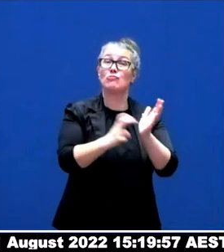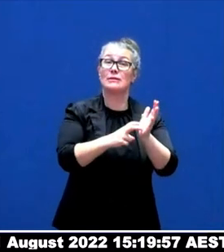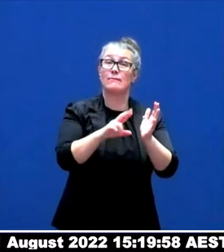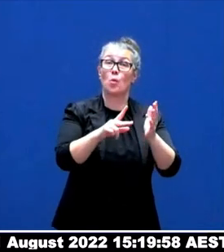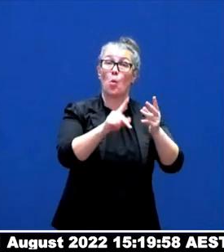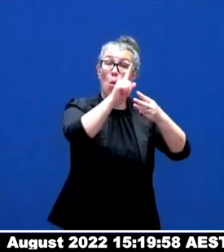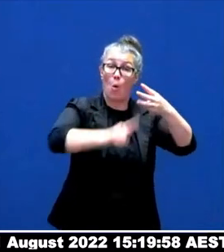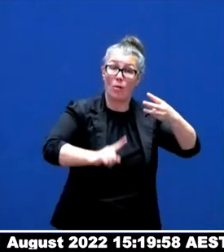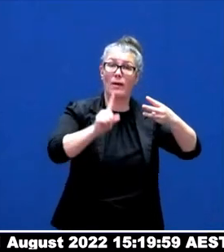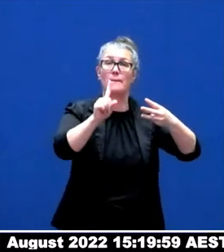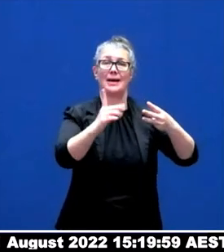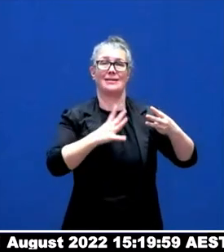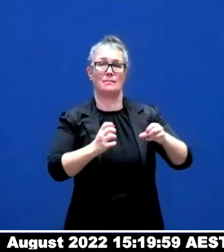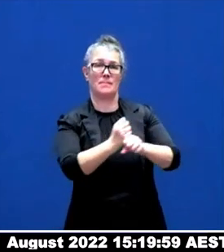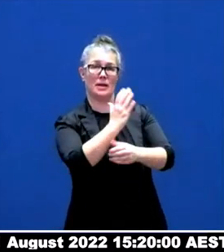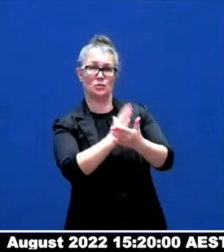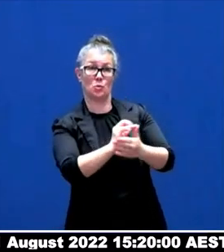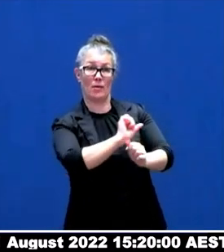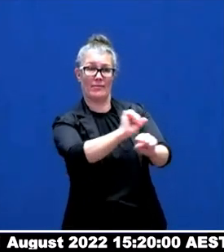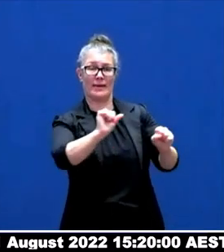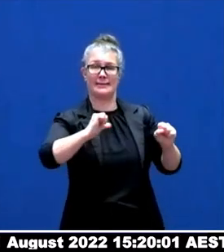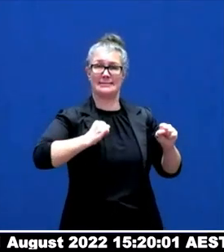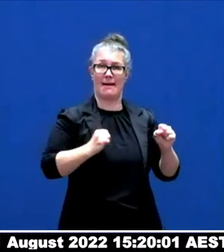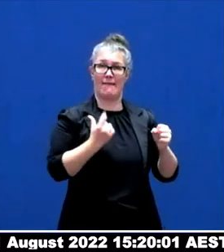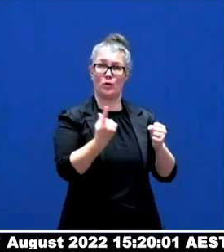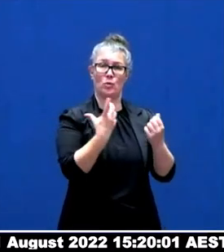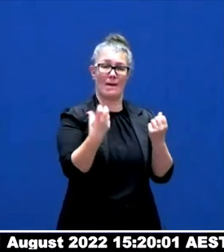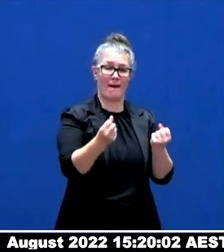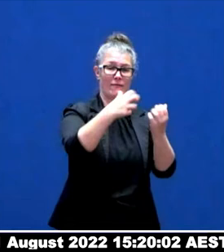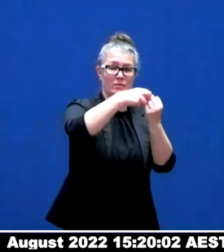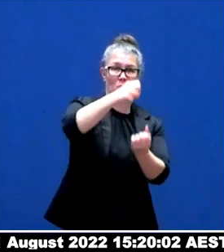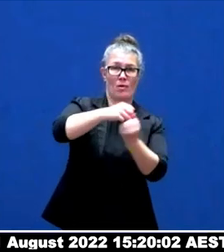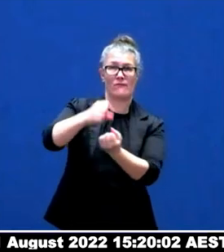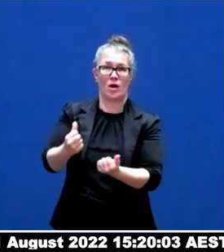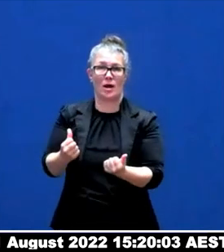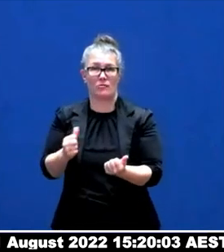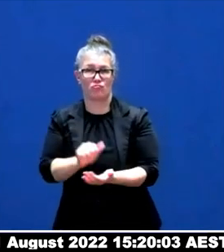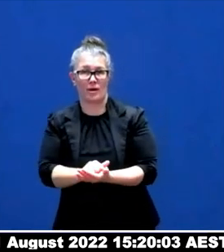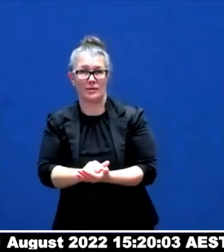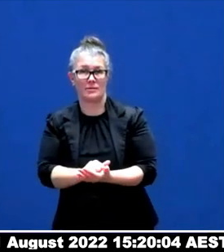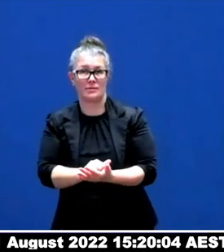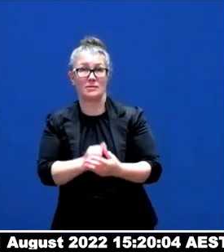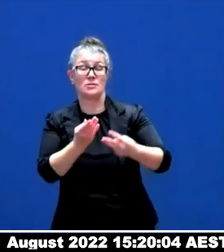staff at that service are paid at the higher level, and that's why we provide a higher